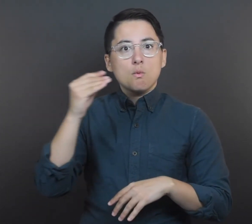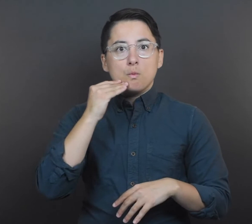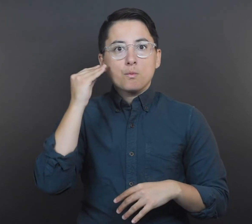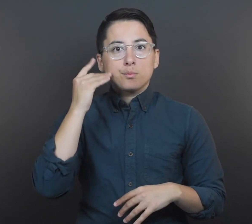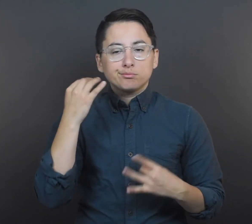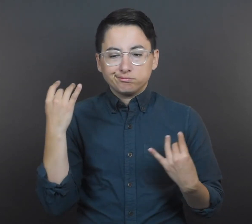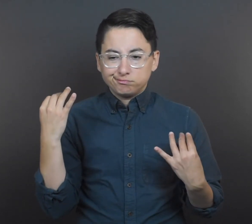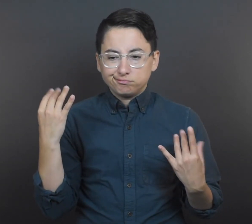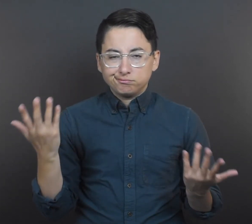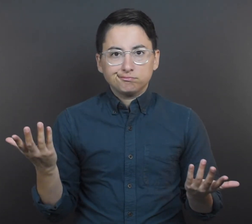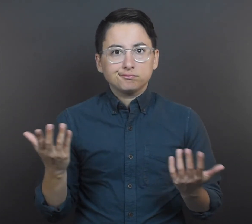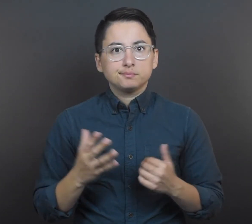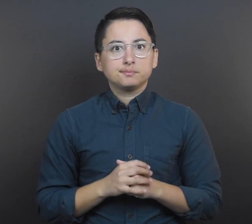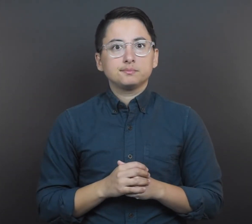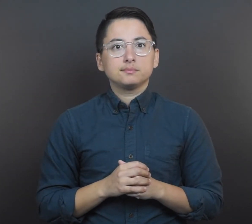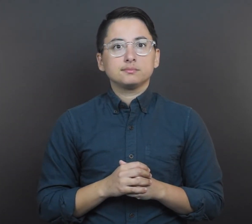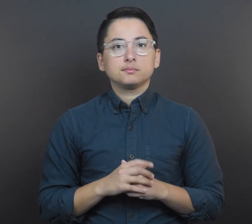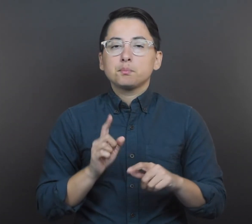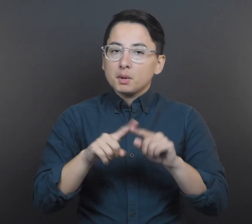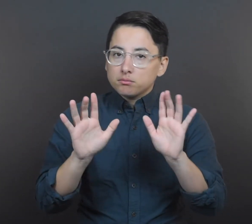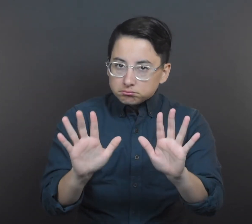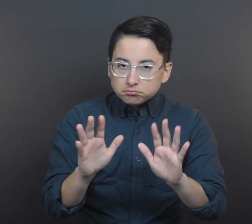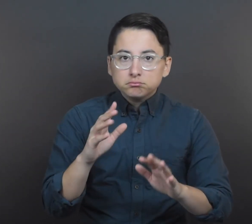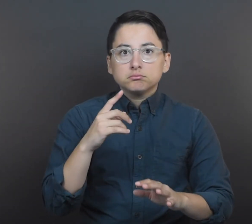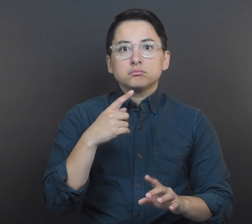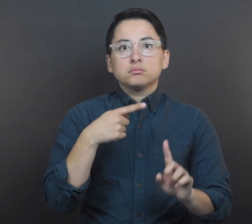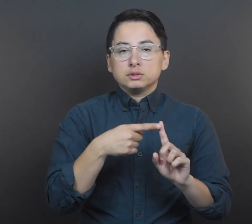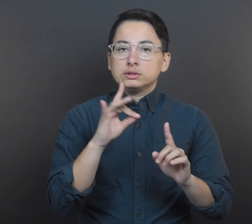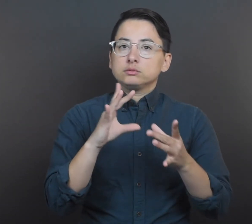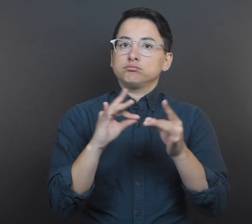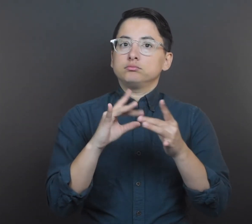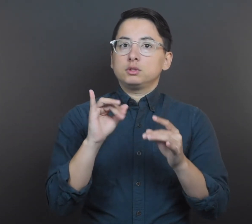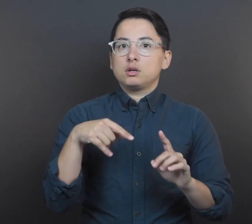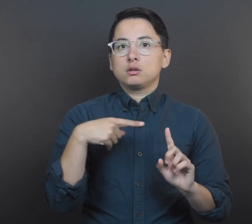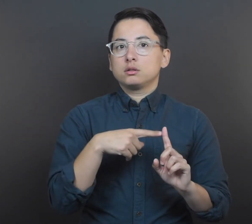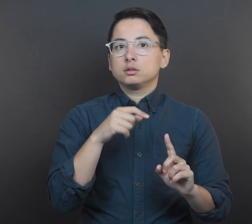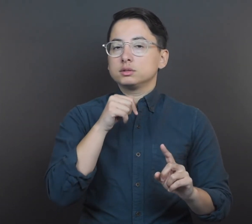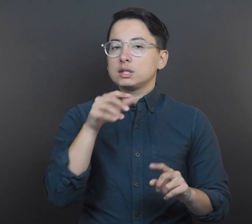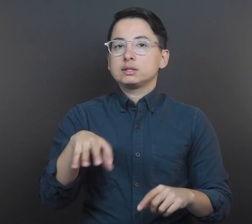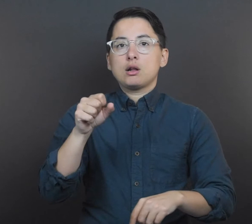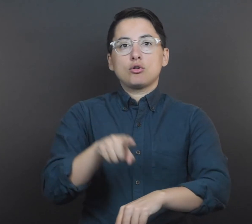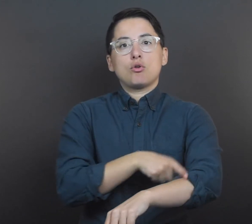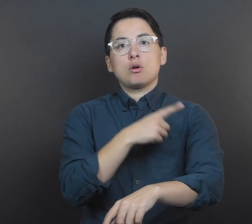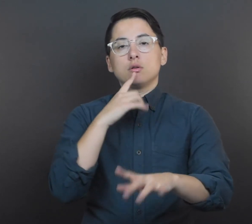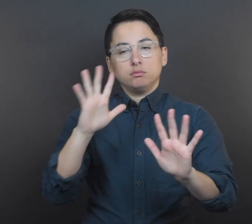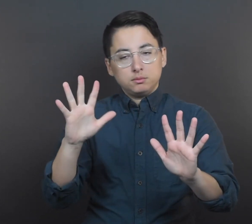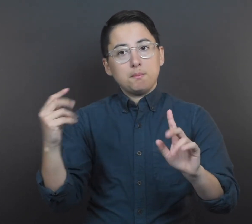for all the hardworking people she had come together with.